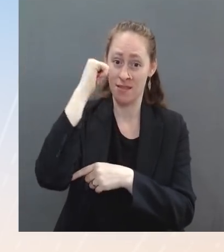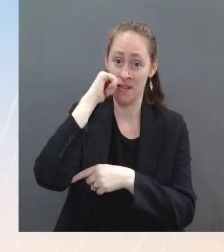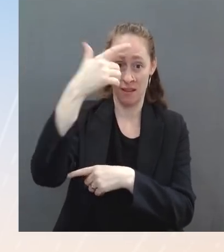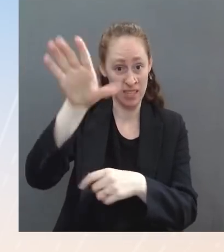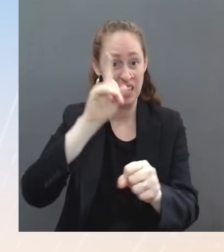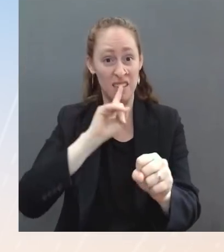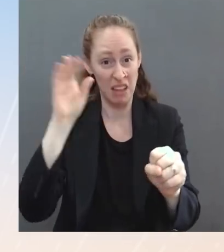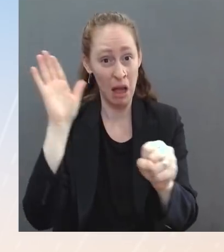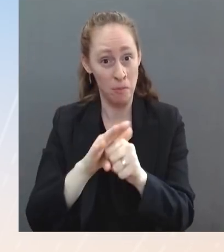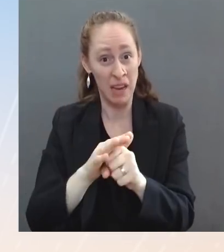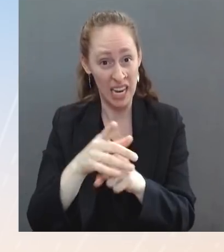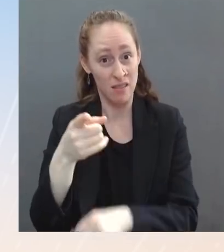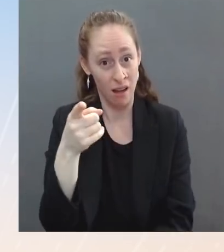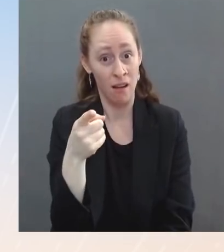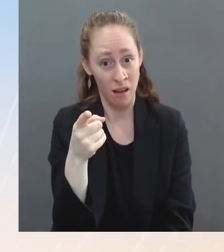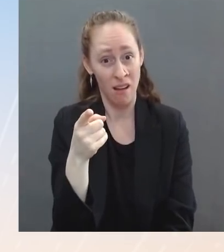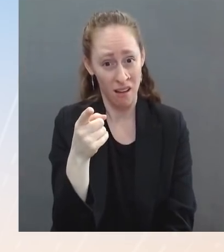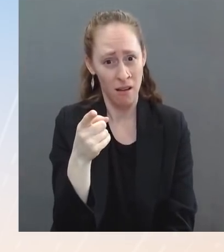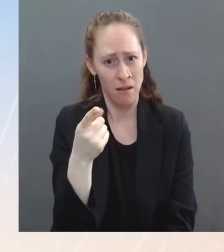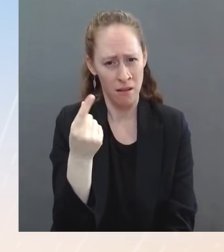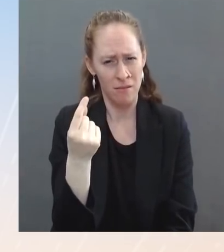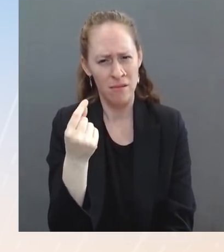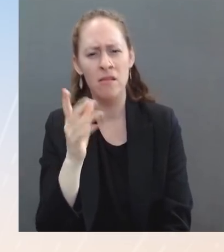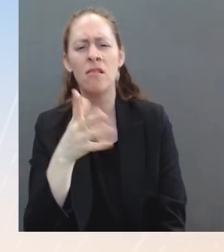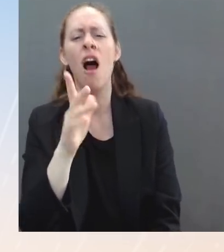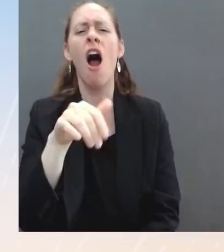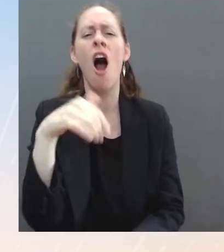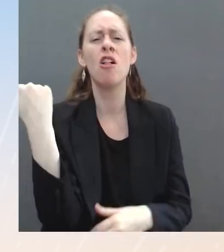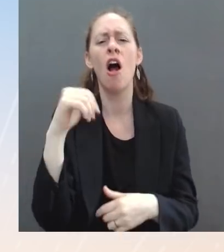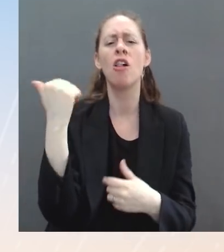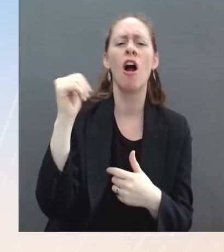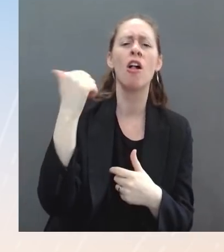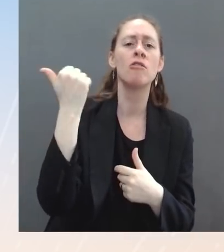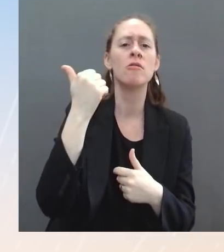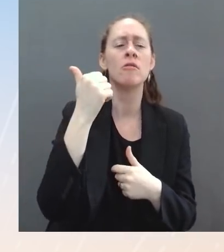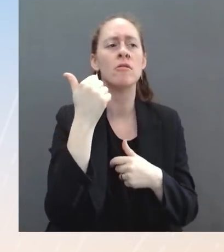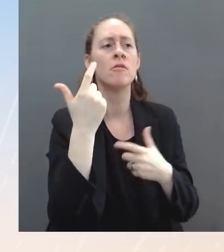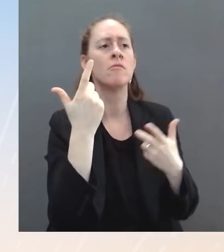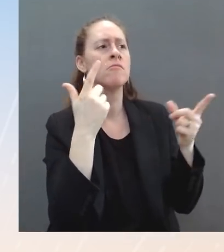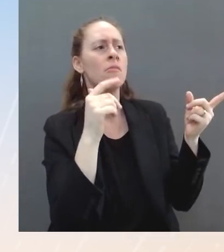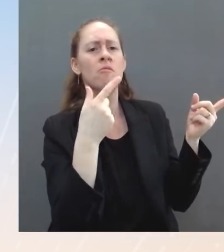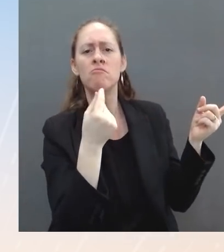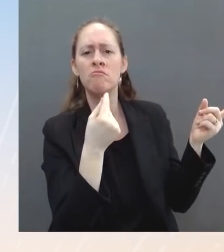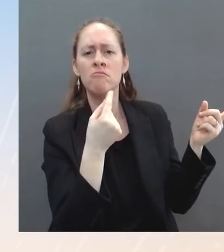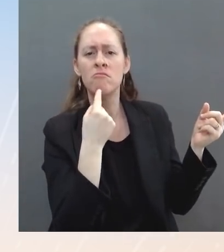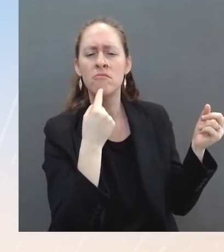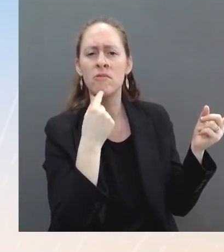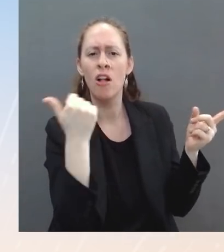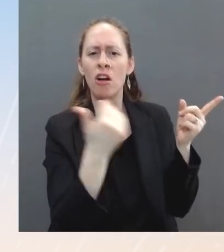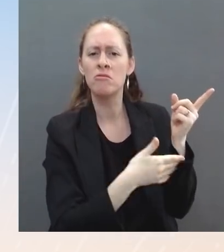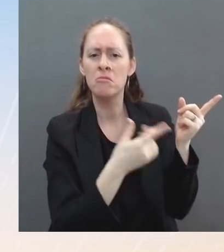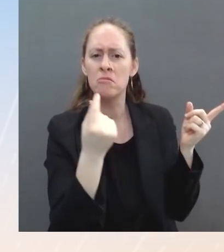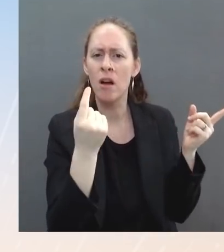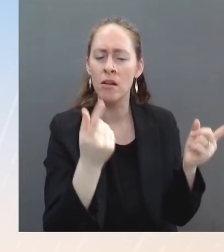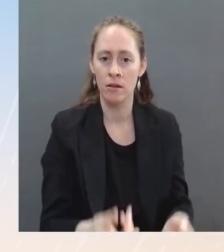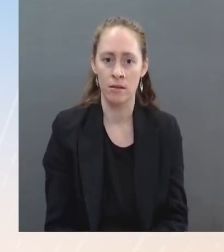that have reserves is similar in encouraging them to participate